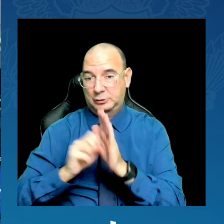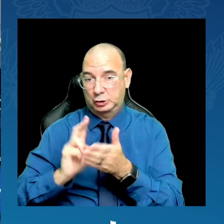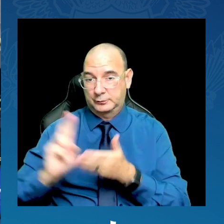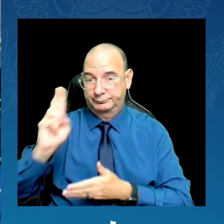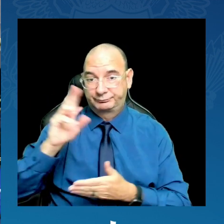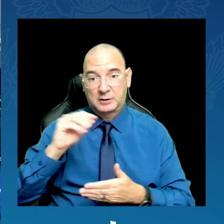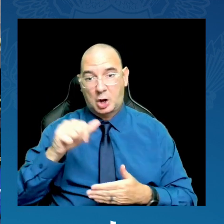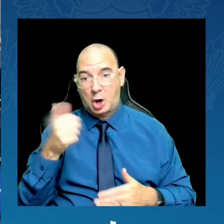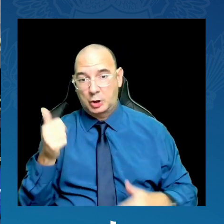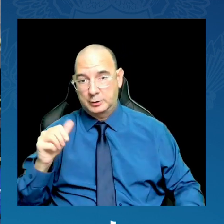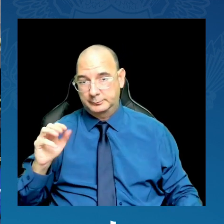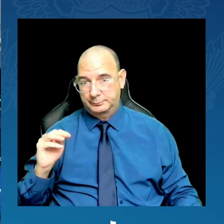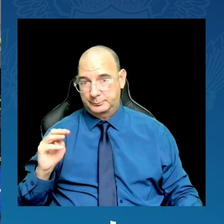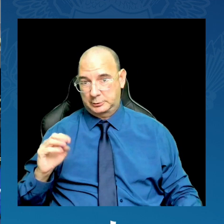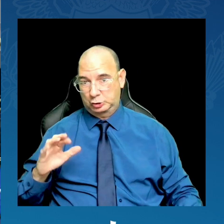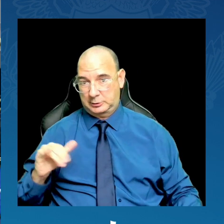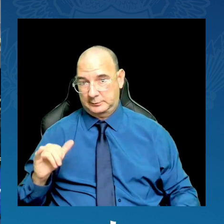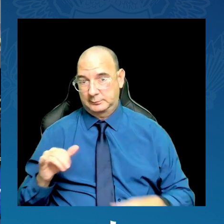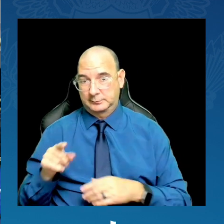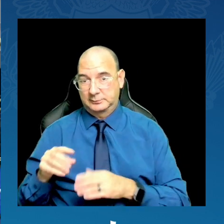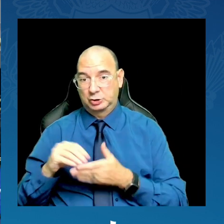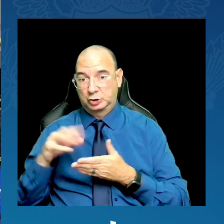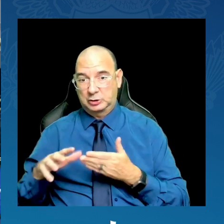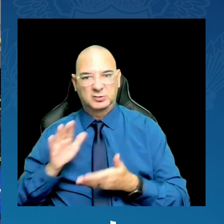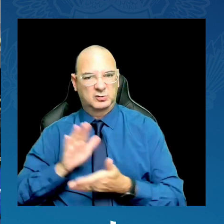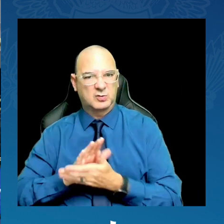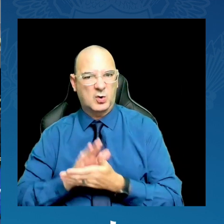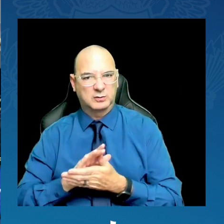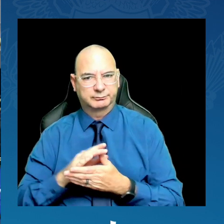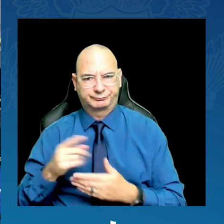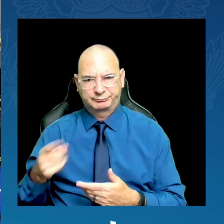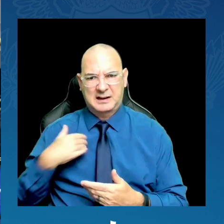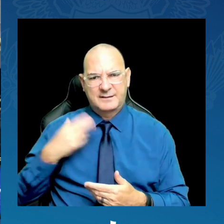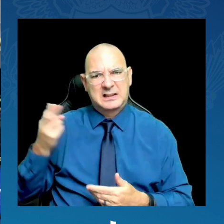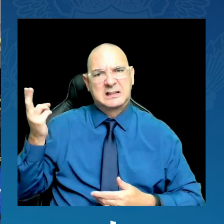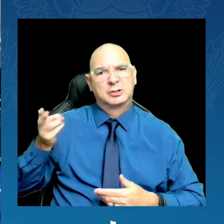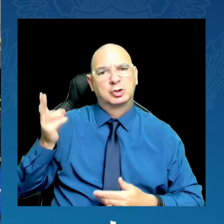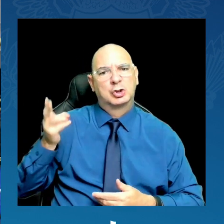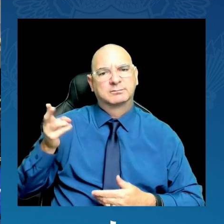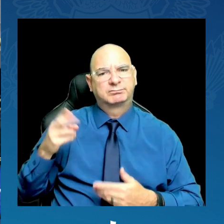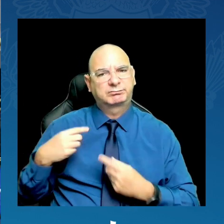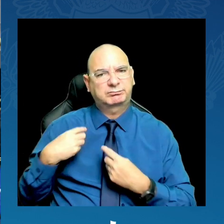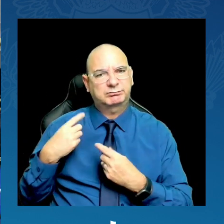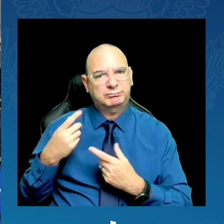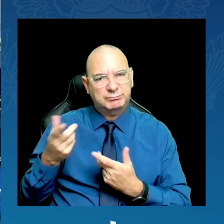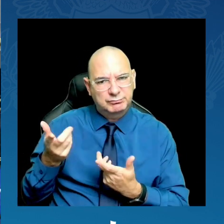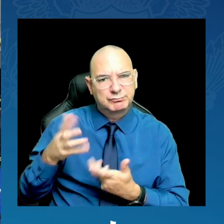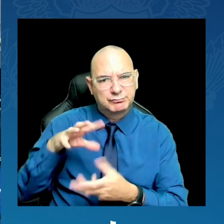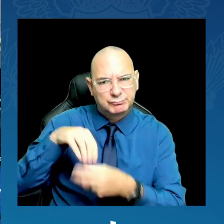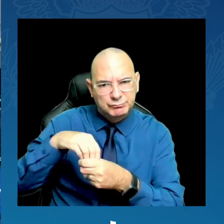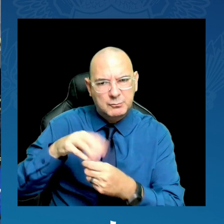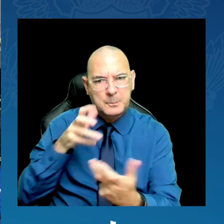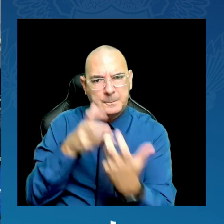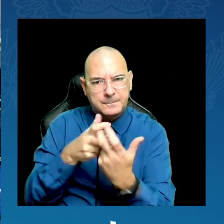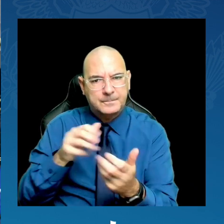have a history of meeting students where they are and providing the education and skills development in classrooms,